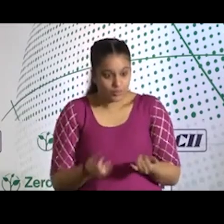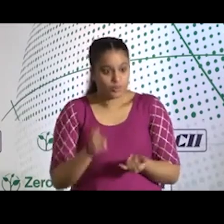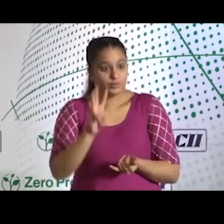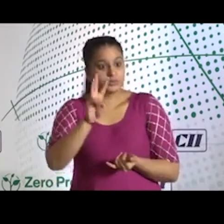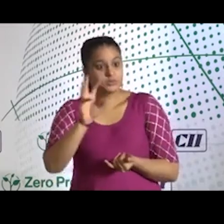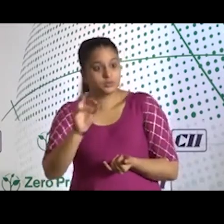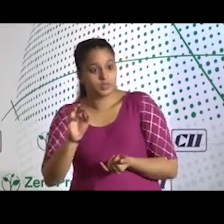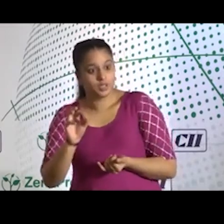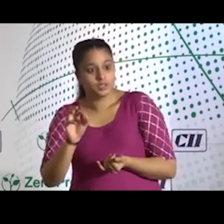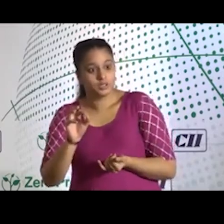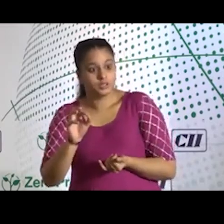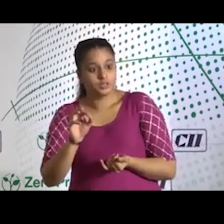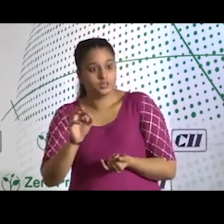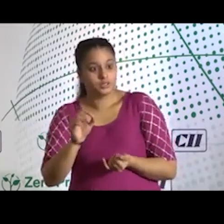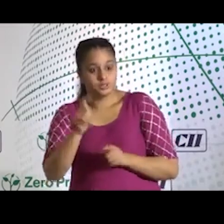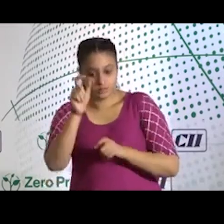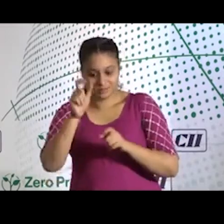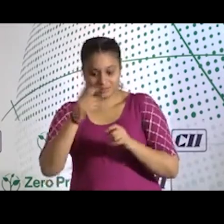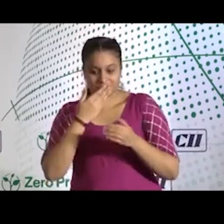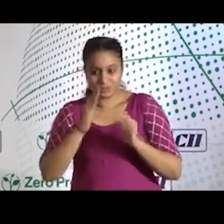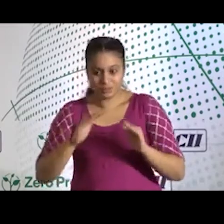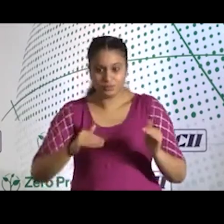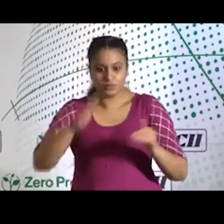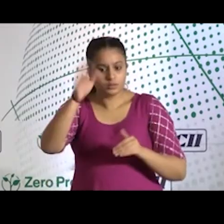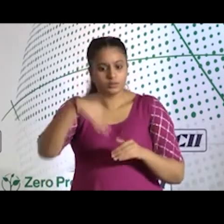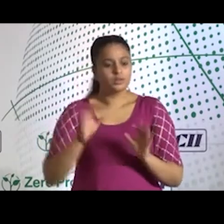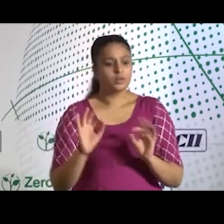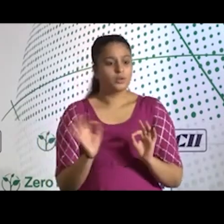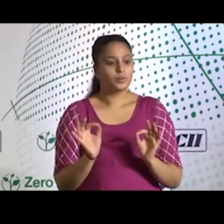don't come for therapy because parents still have a societal taboo.